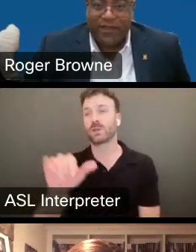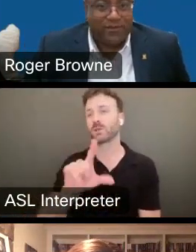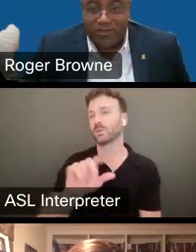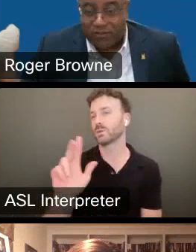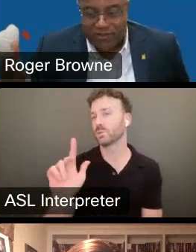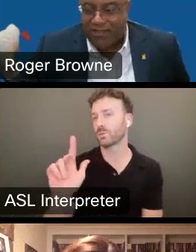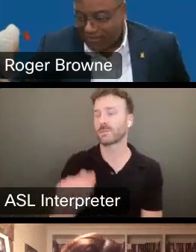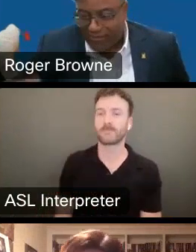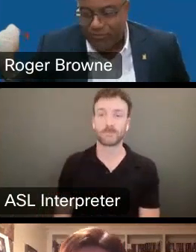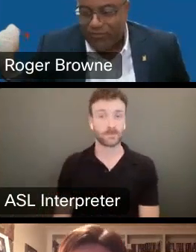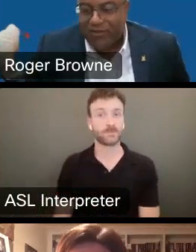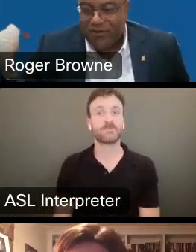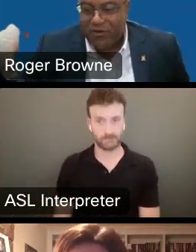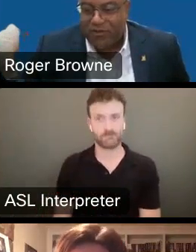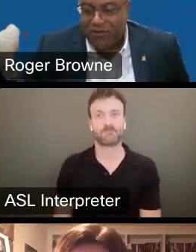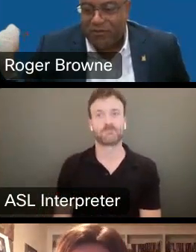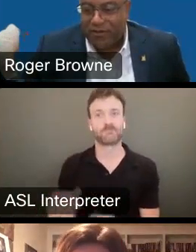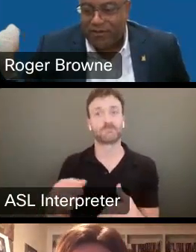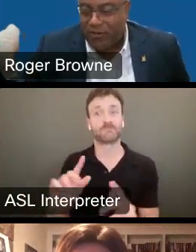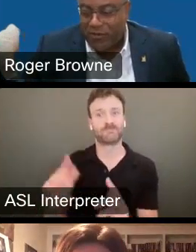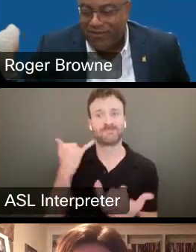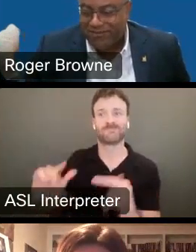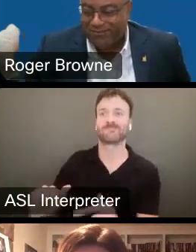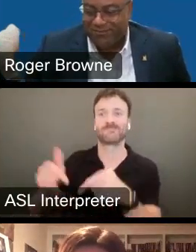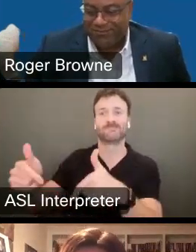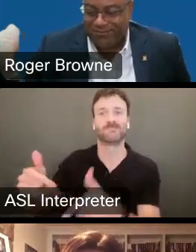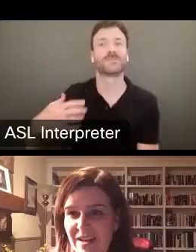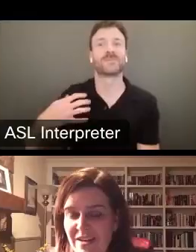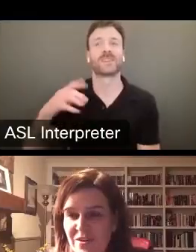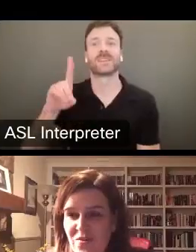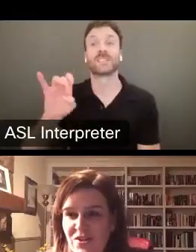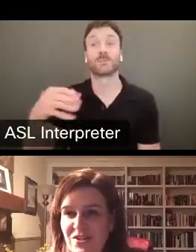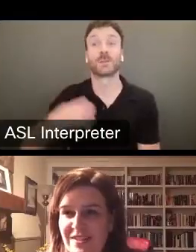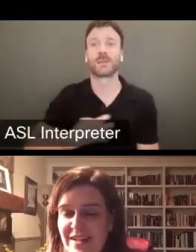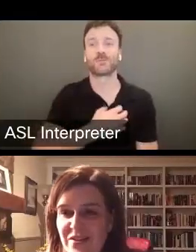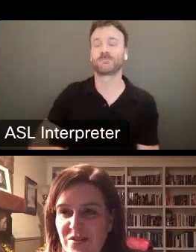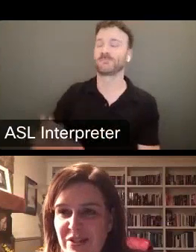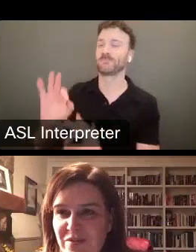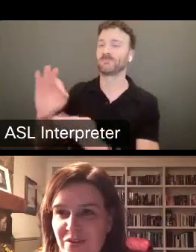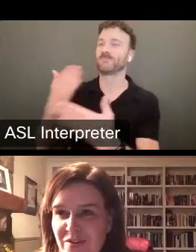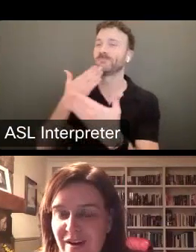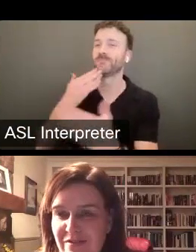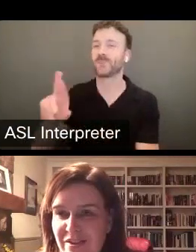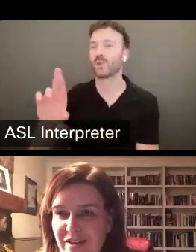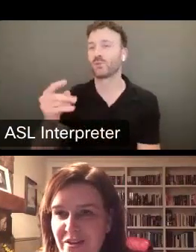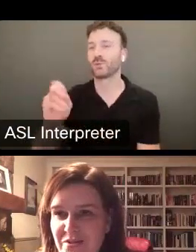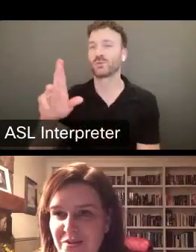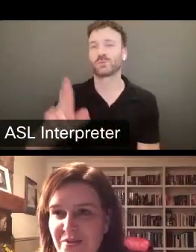So with that, I turn it over to you, Deputy Mayor. Jennifer McKelvie: Thank you, Roger, and thank you so much for everything you do.